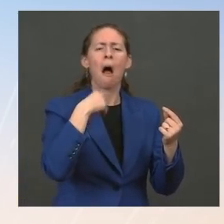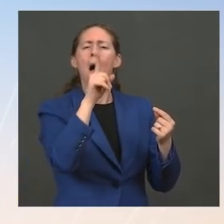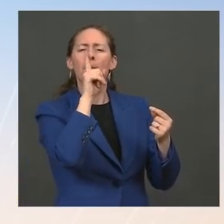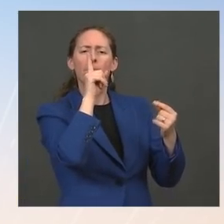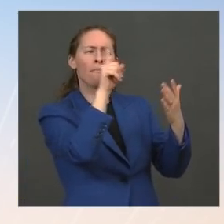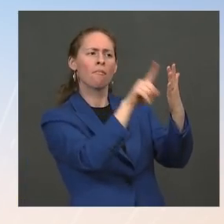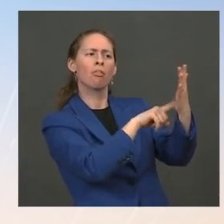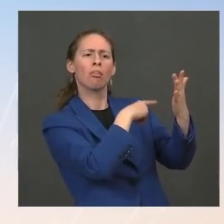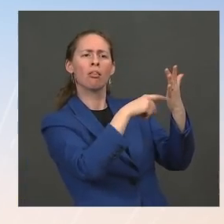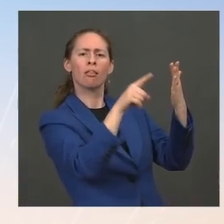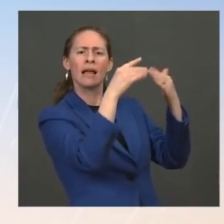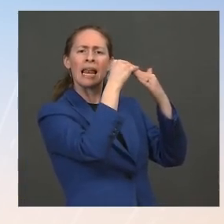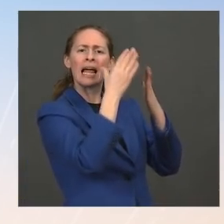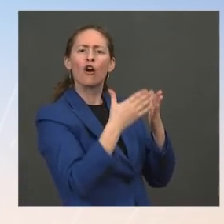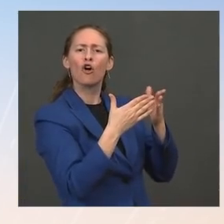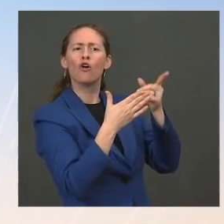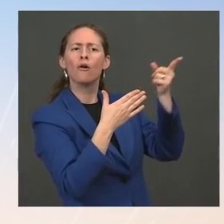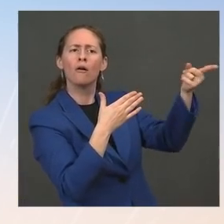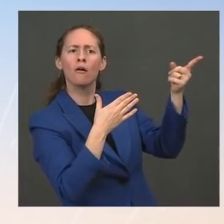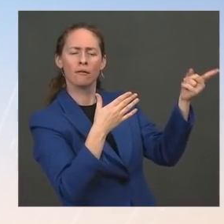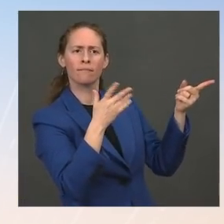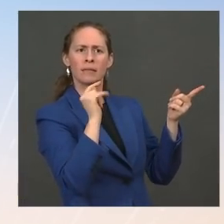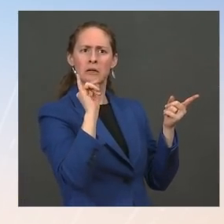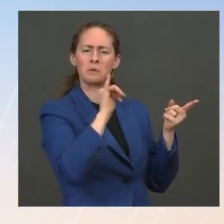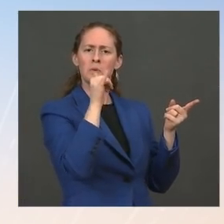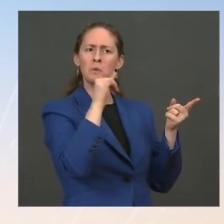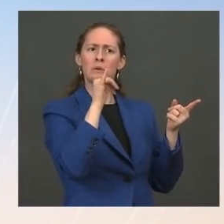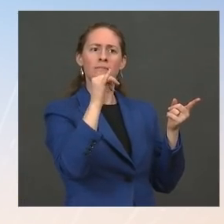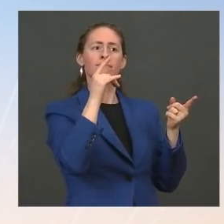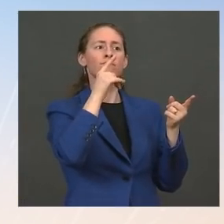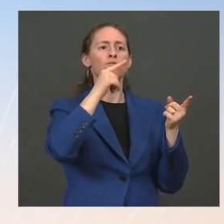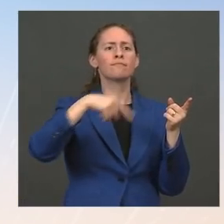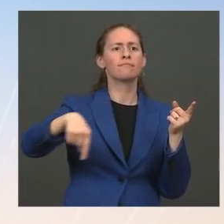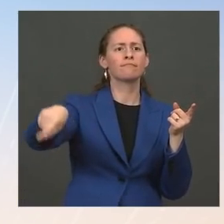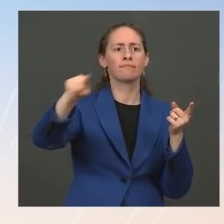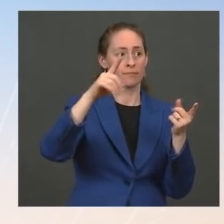in all communities of any country available. And also, there are hesitancy issues